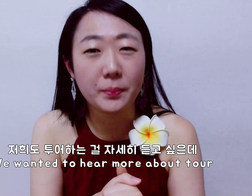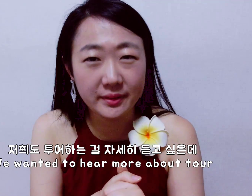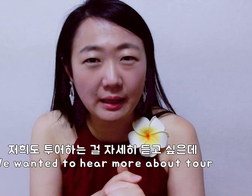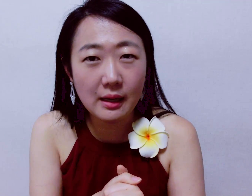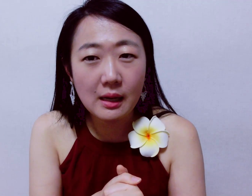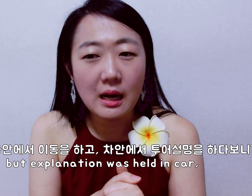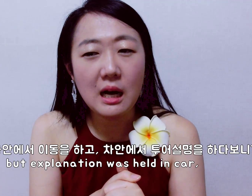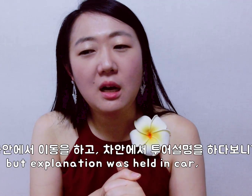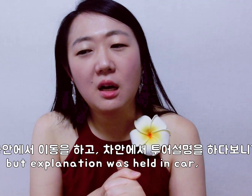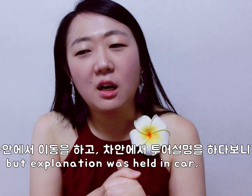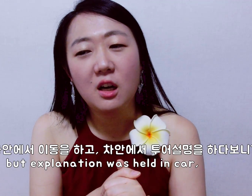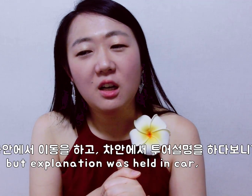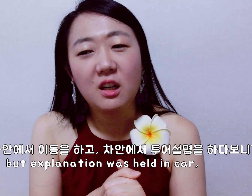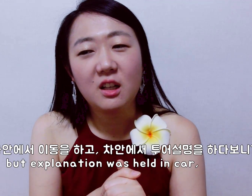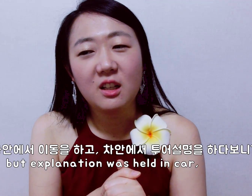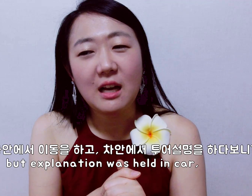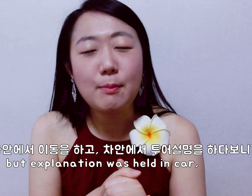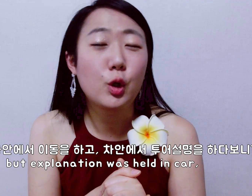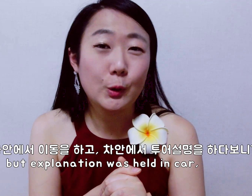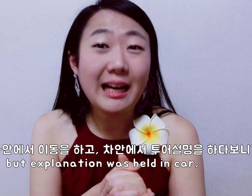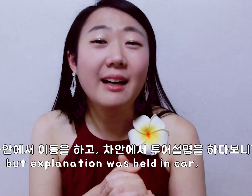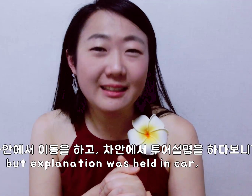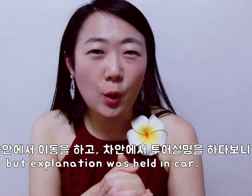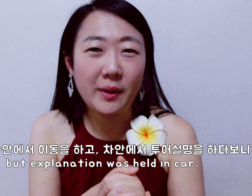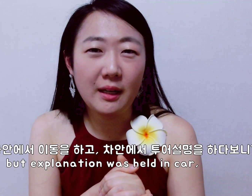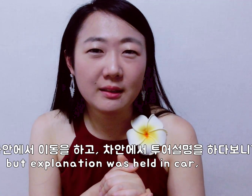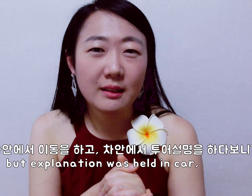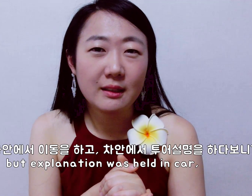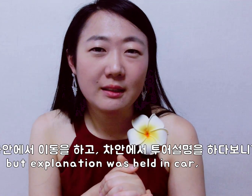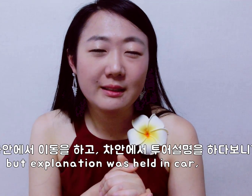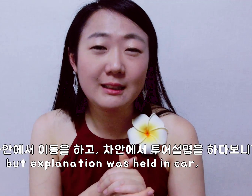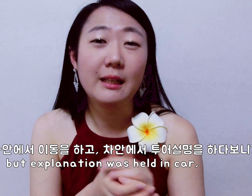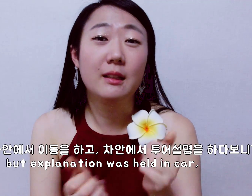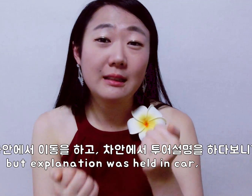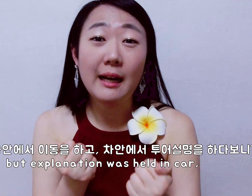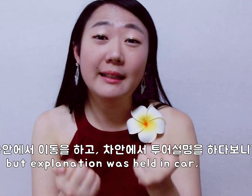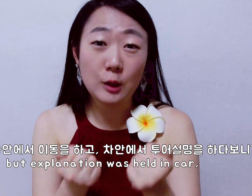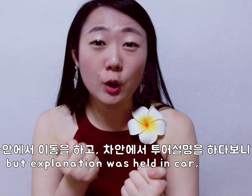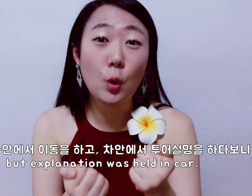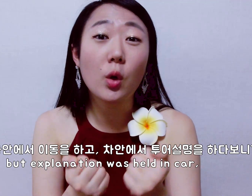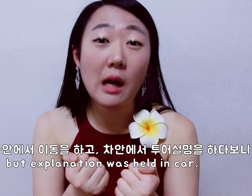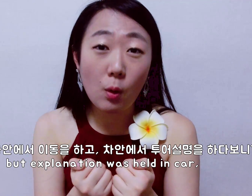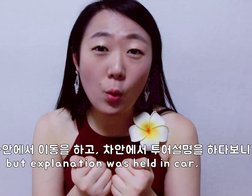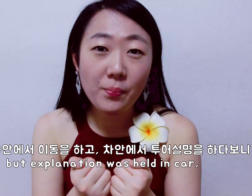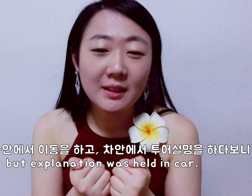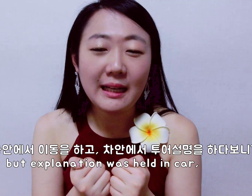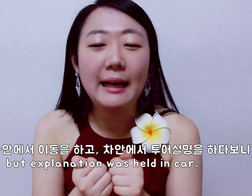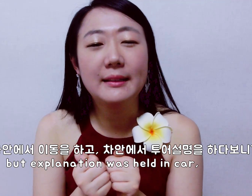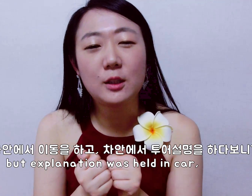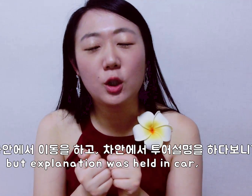농인이냐고 물어보니 i asked him that whether he is deaf or not